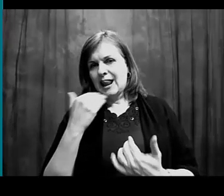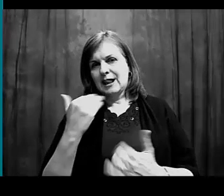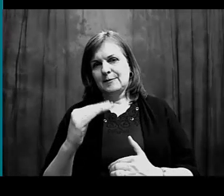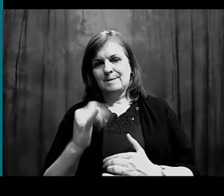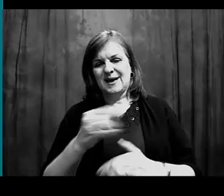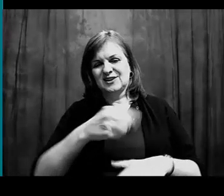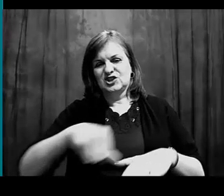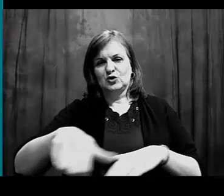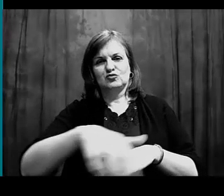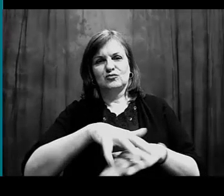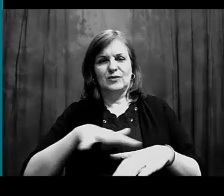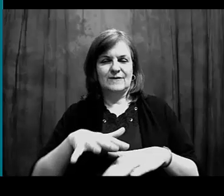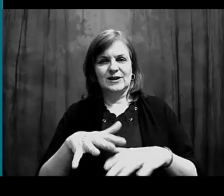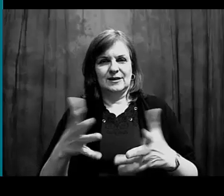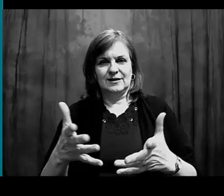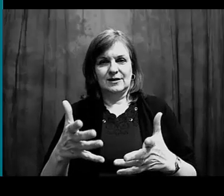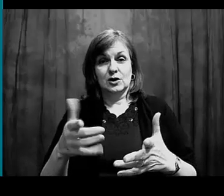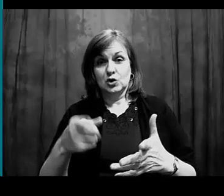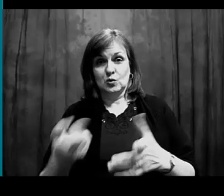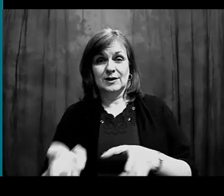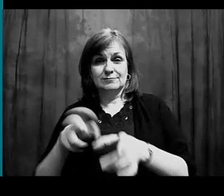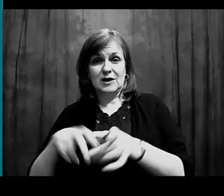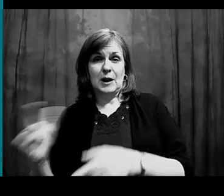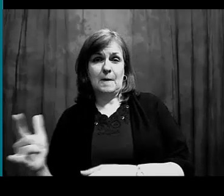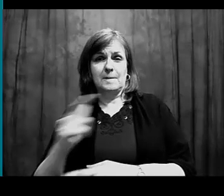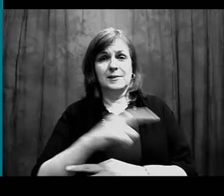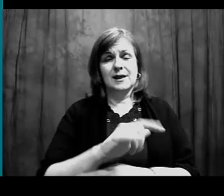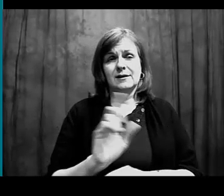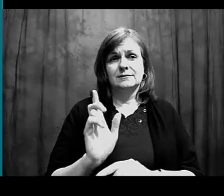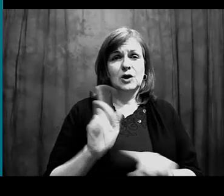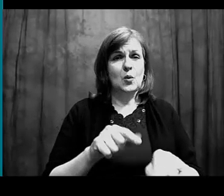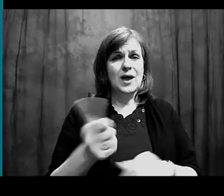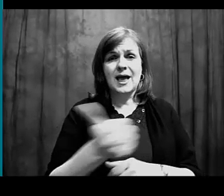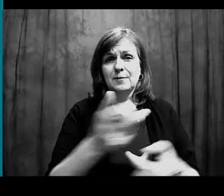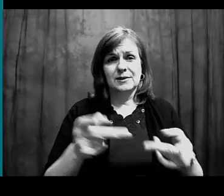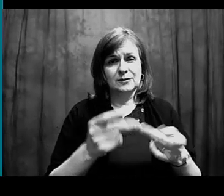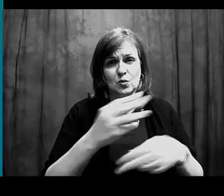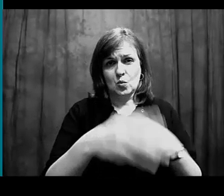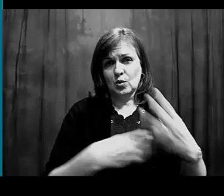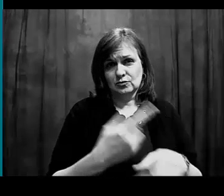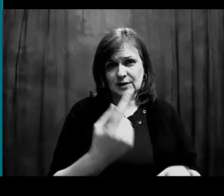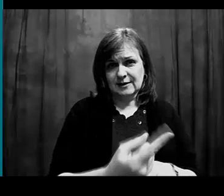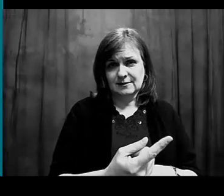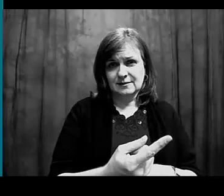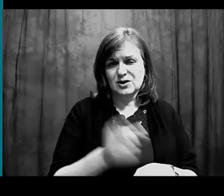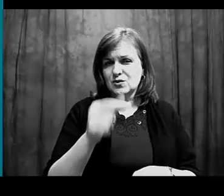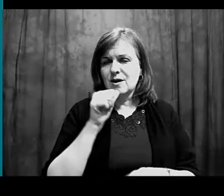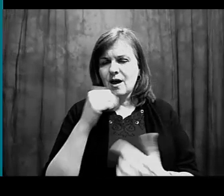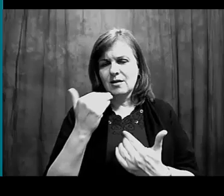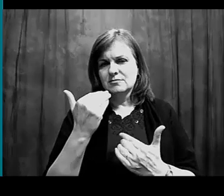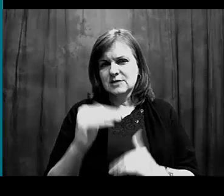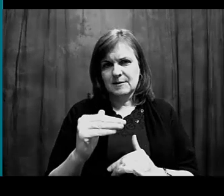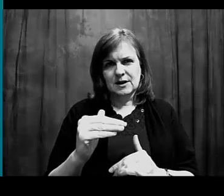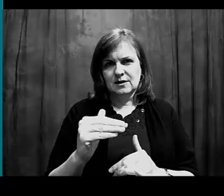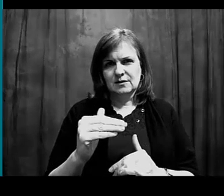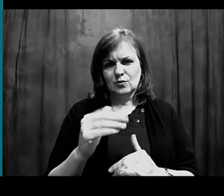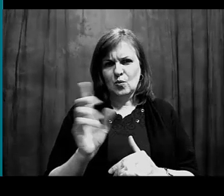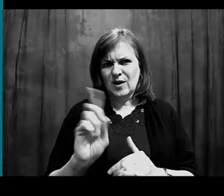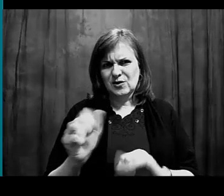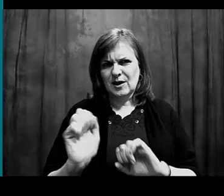we are not governed by geographical divides you can get on a plane and go wherever you want right?